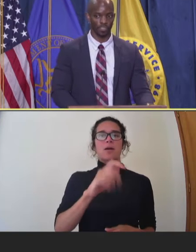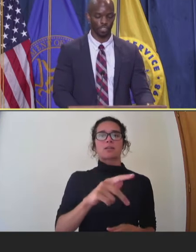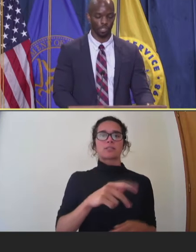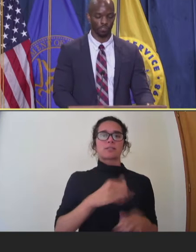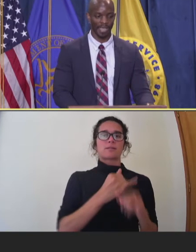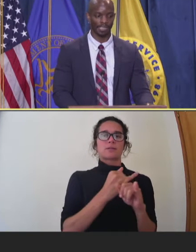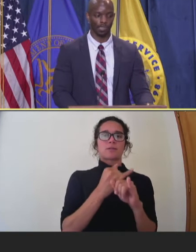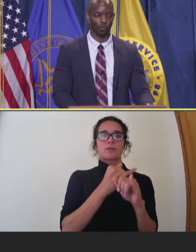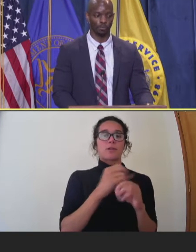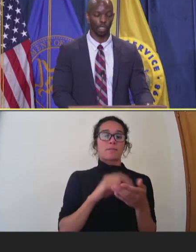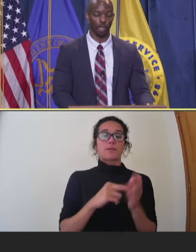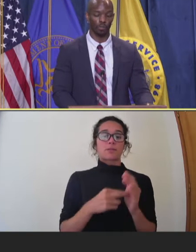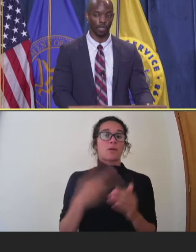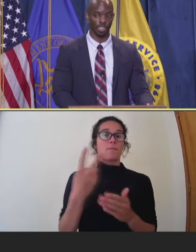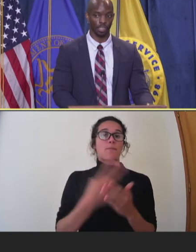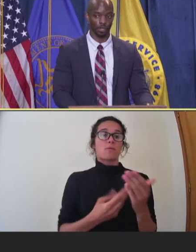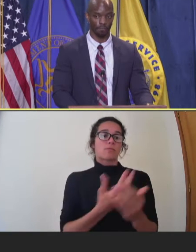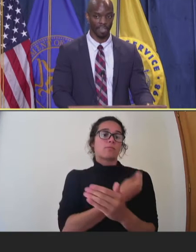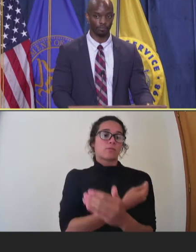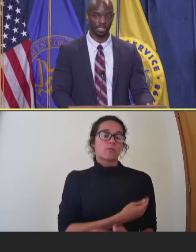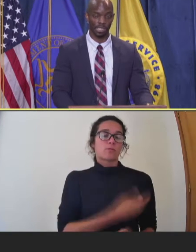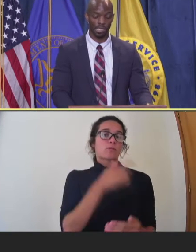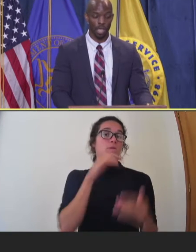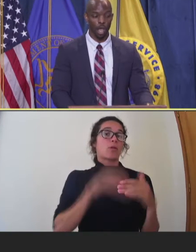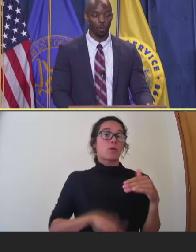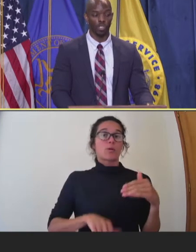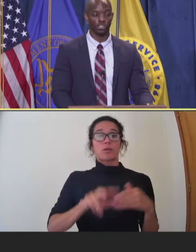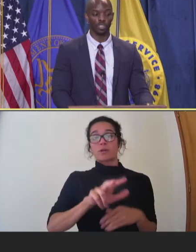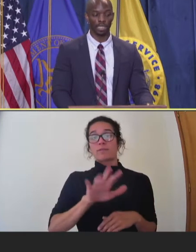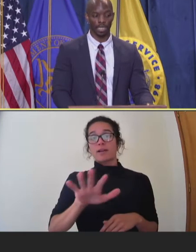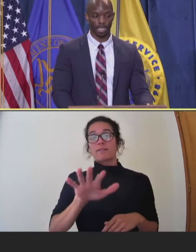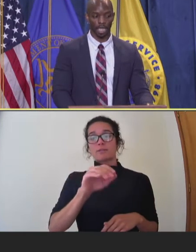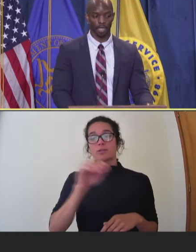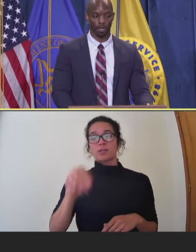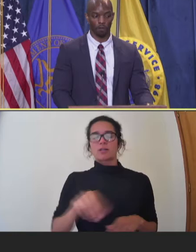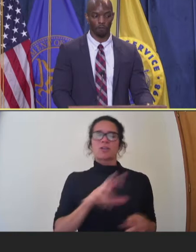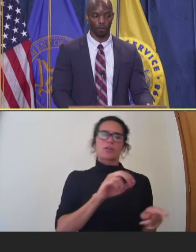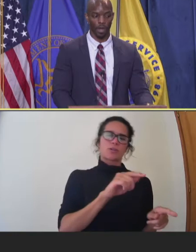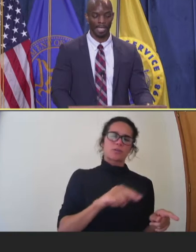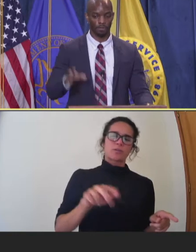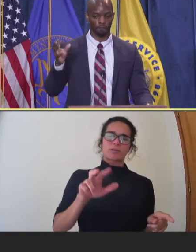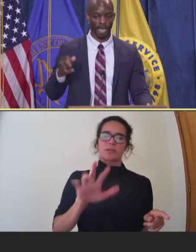the JYNNEOS vaccine was below 30 to 35 percent, which is a really good indicator for identifying